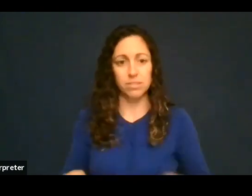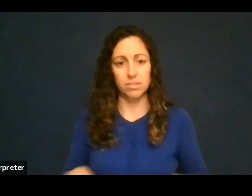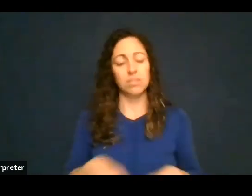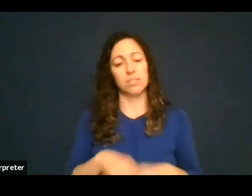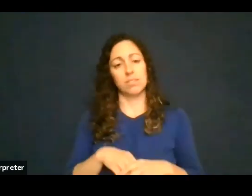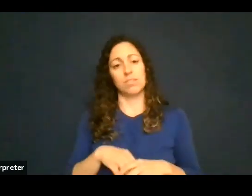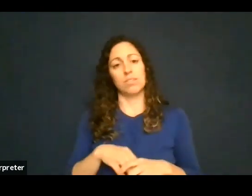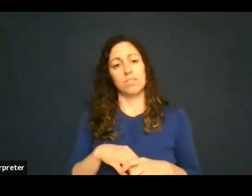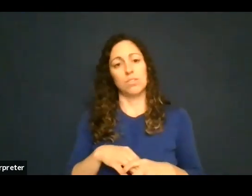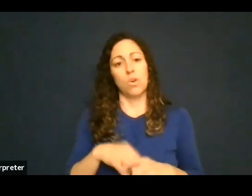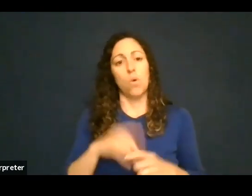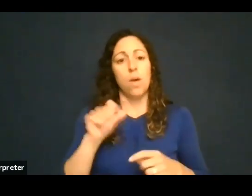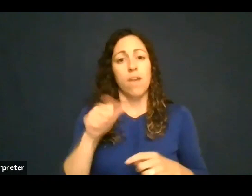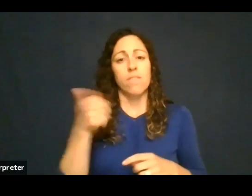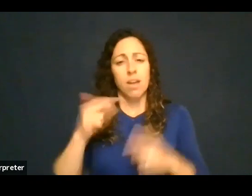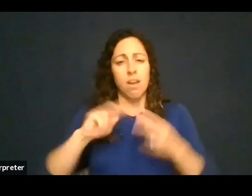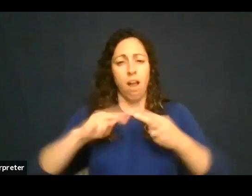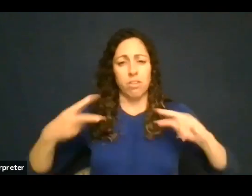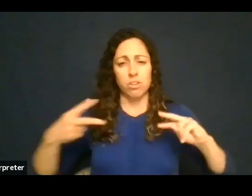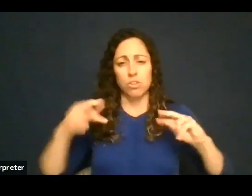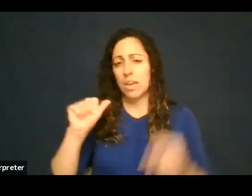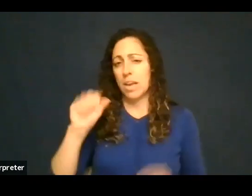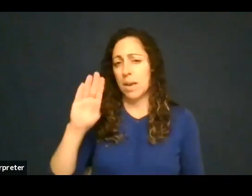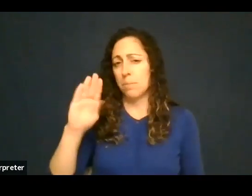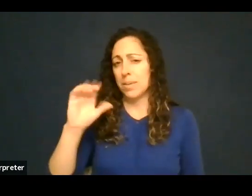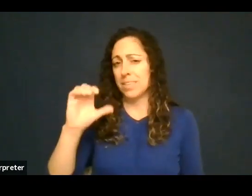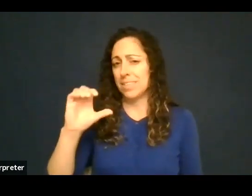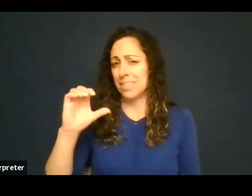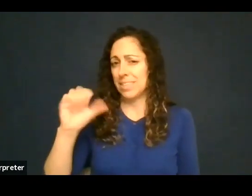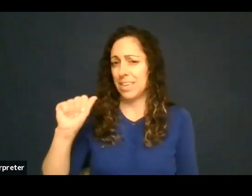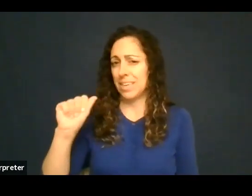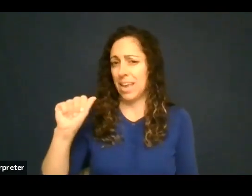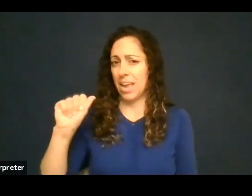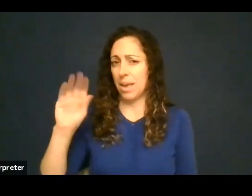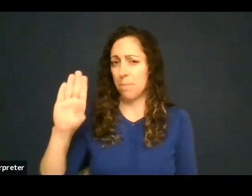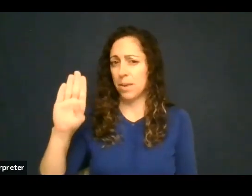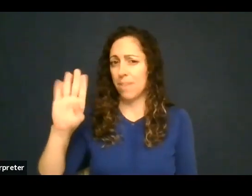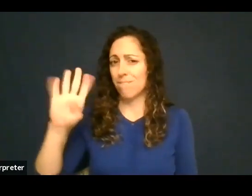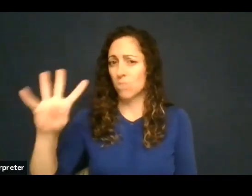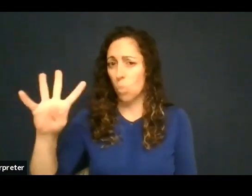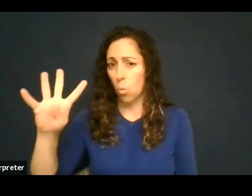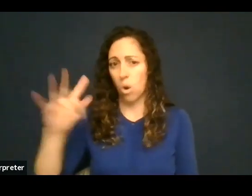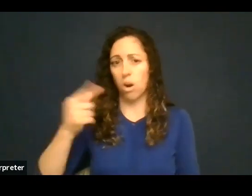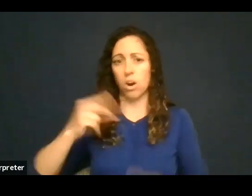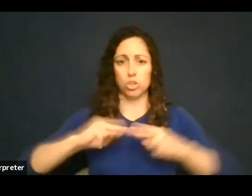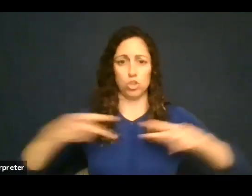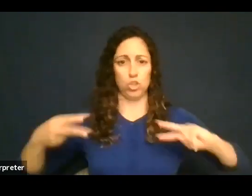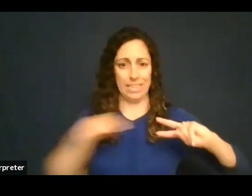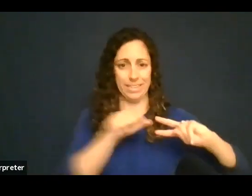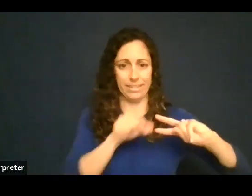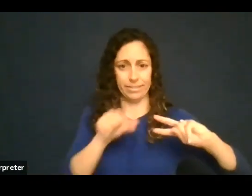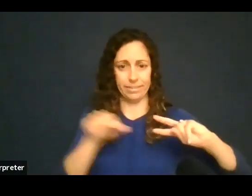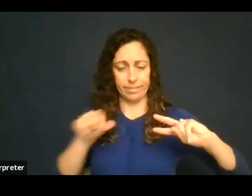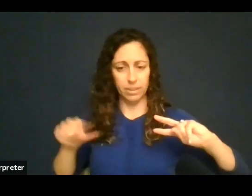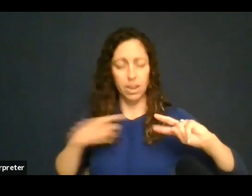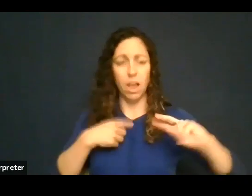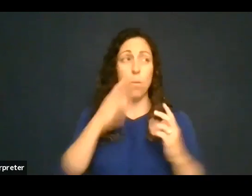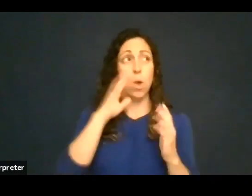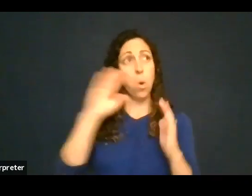And the hope is we've seen some success in that in the research environment. And the hope is that if that works for a gene like that,